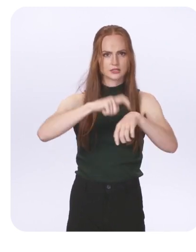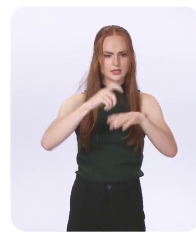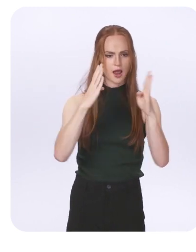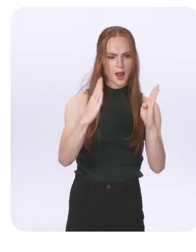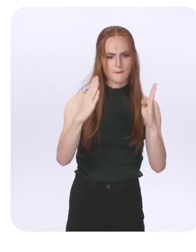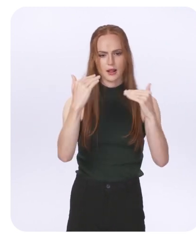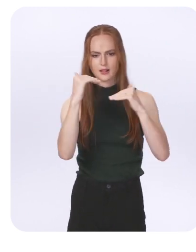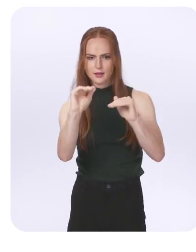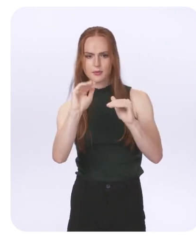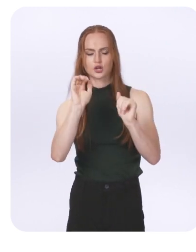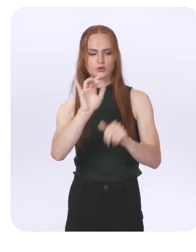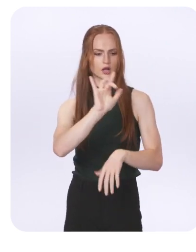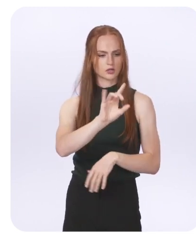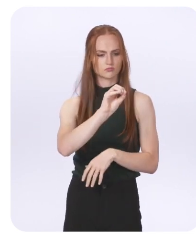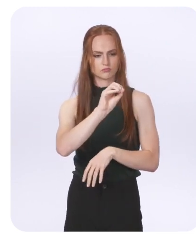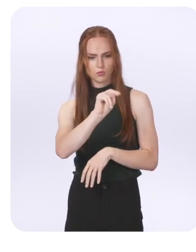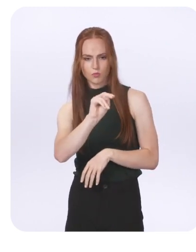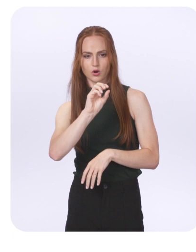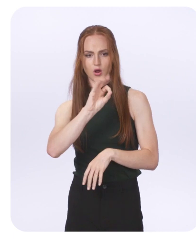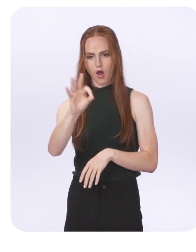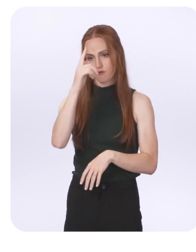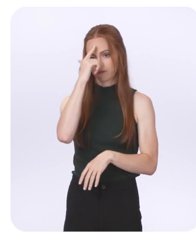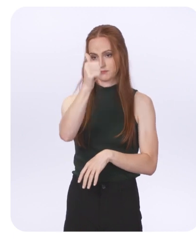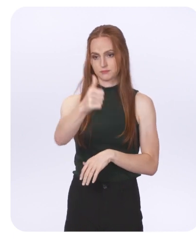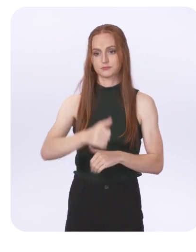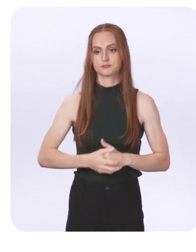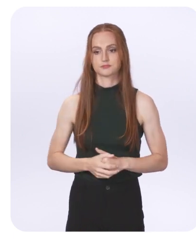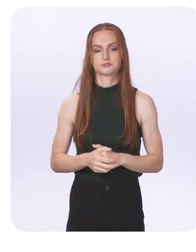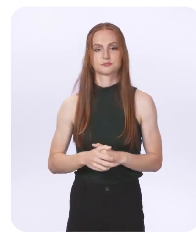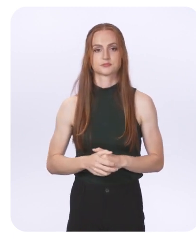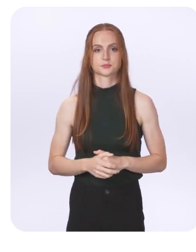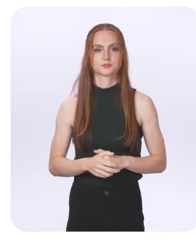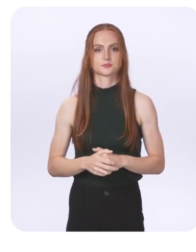and maybe even test out user acquisition at a real world event like Connect.